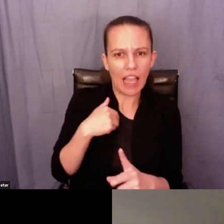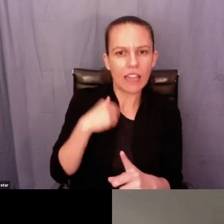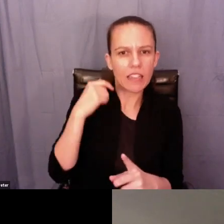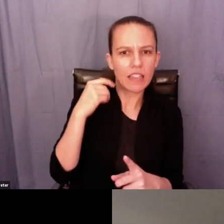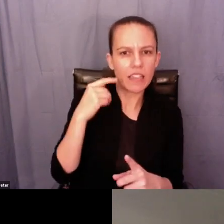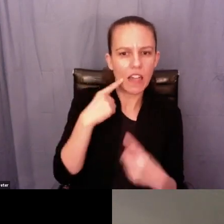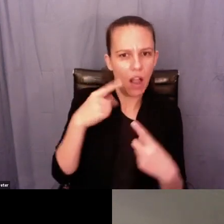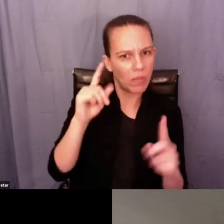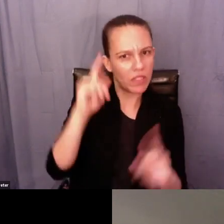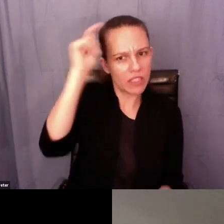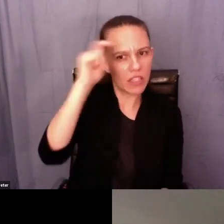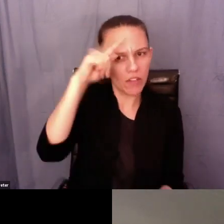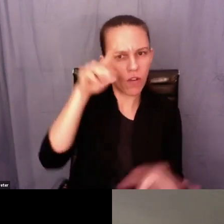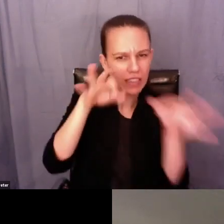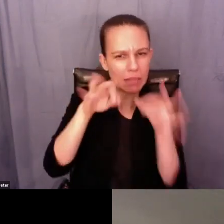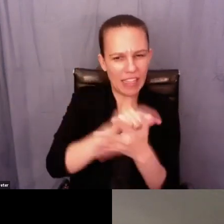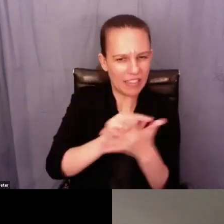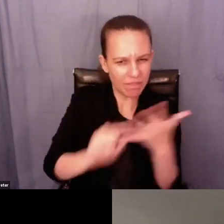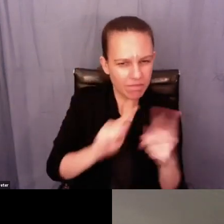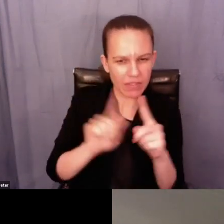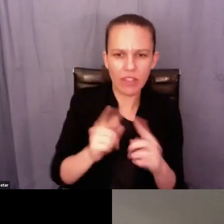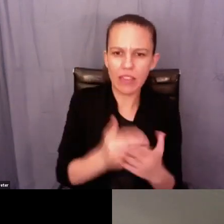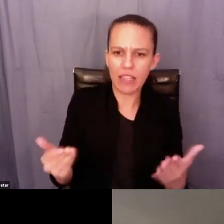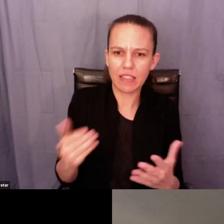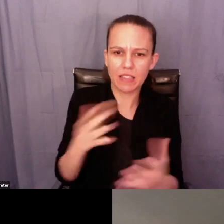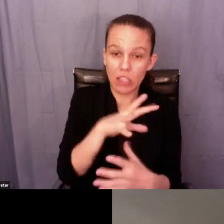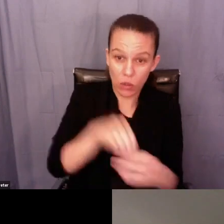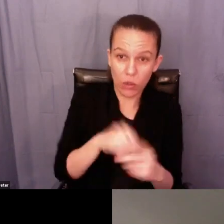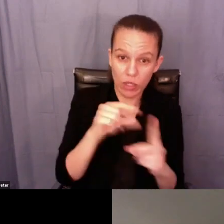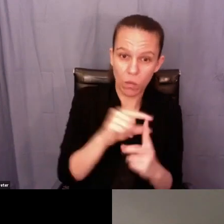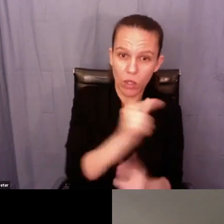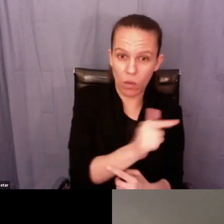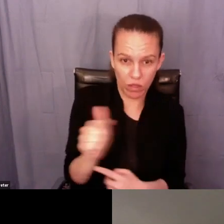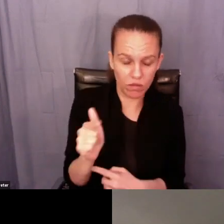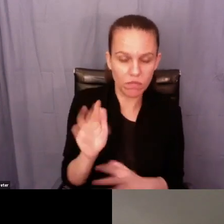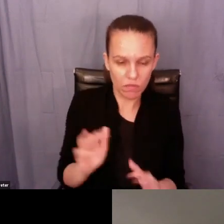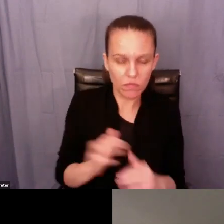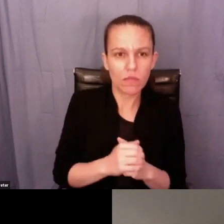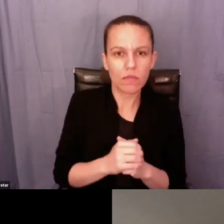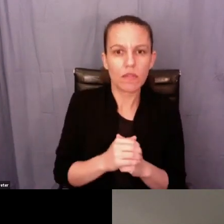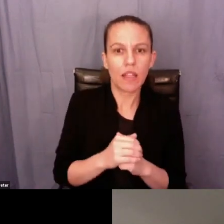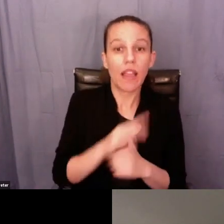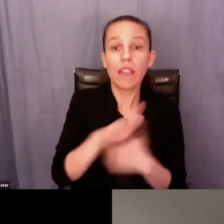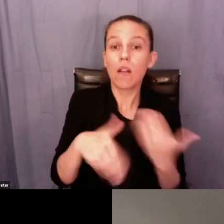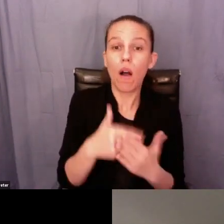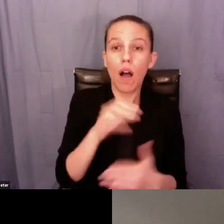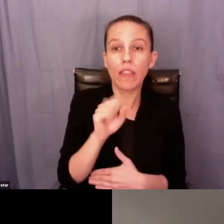things among them the word order then all the cases you have been presenting are